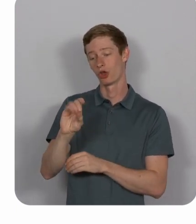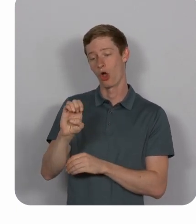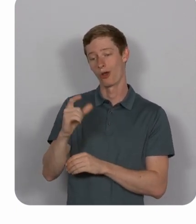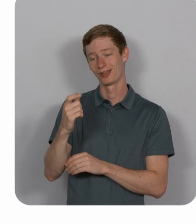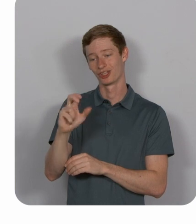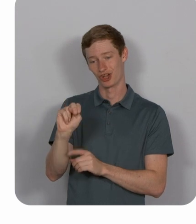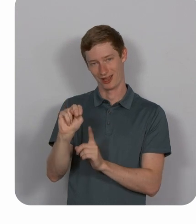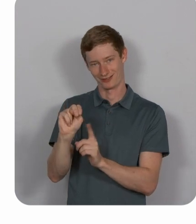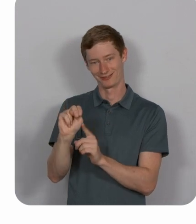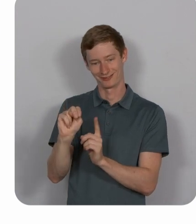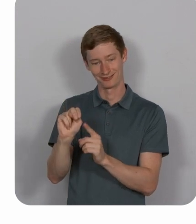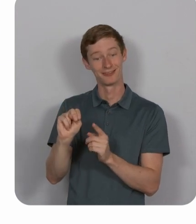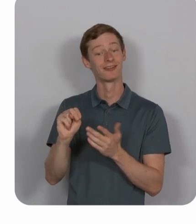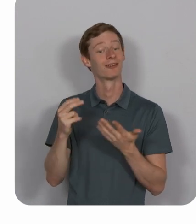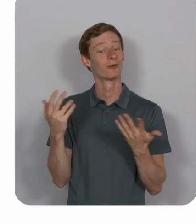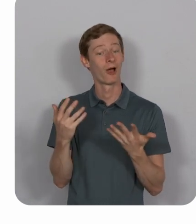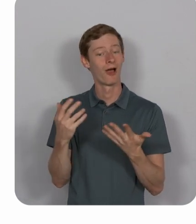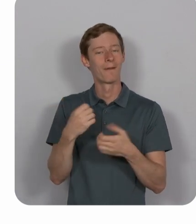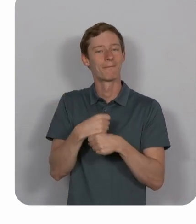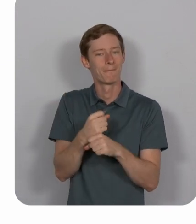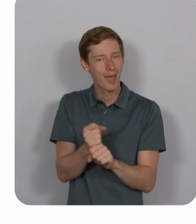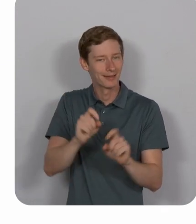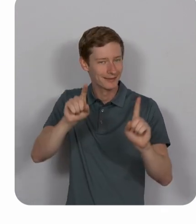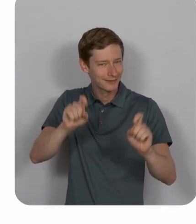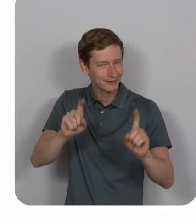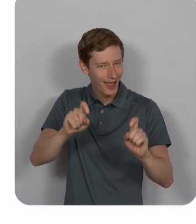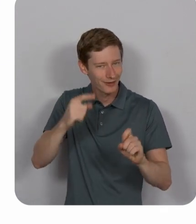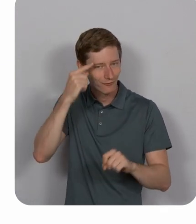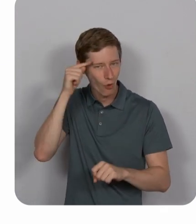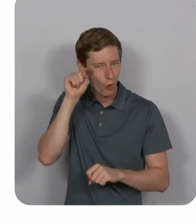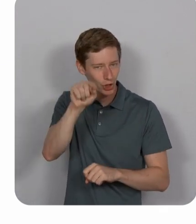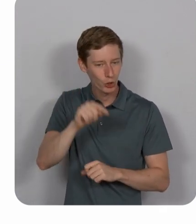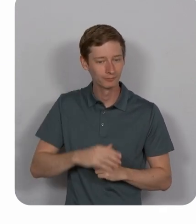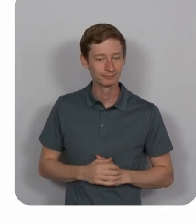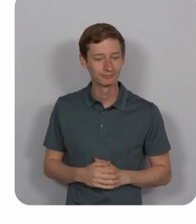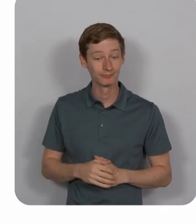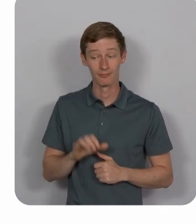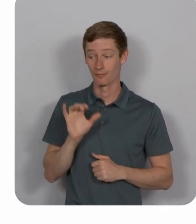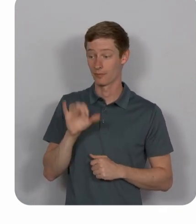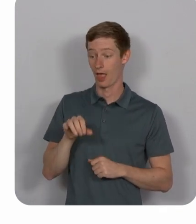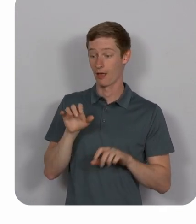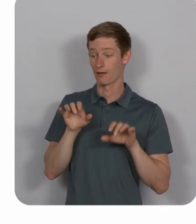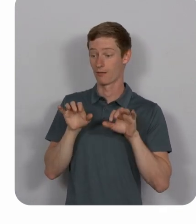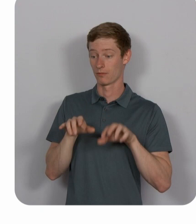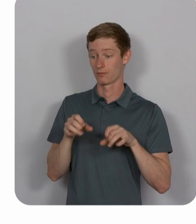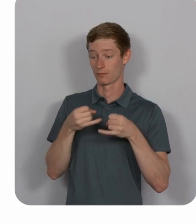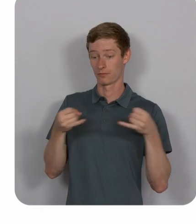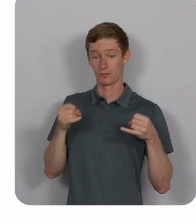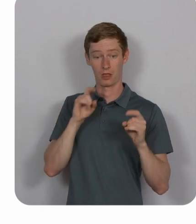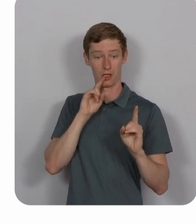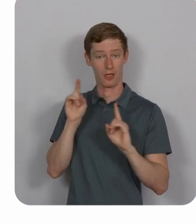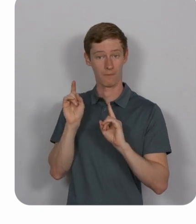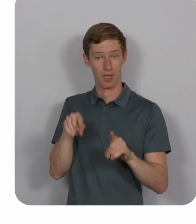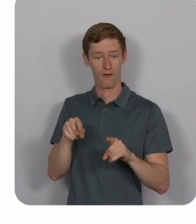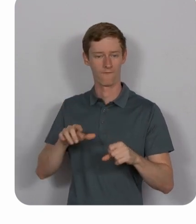which creates test projects for you. This command will fully configure the test environment for your project